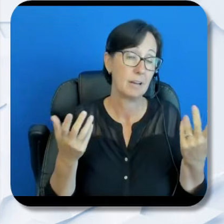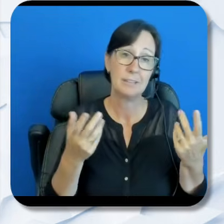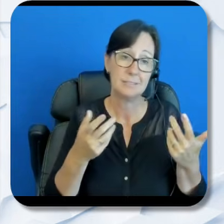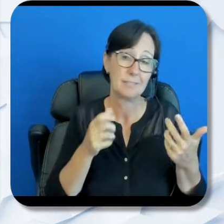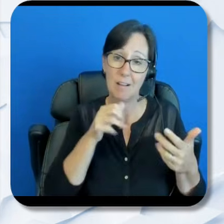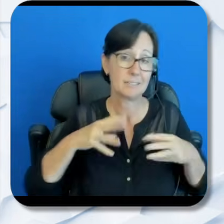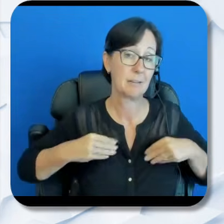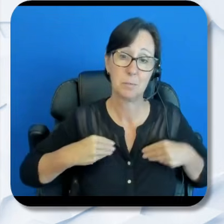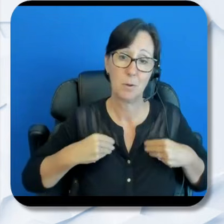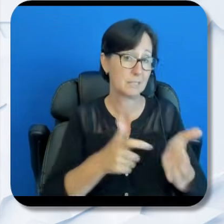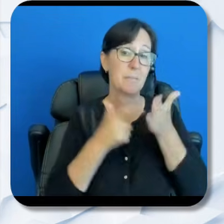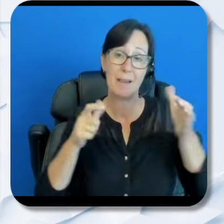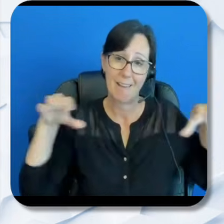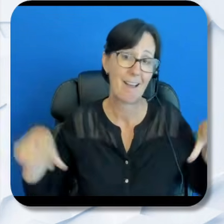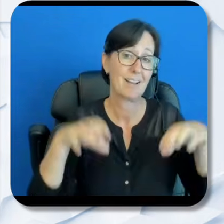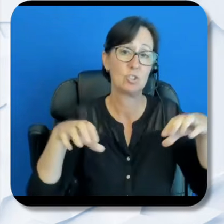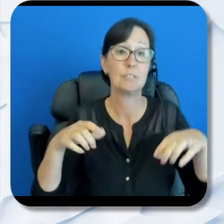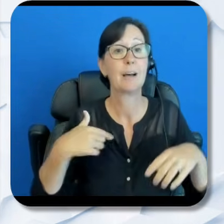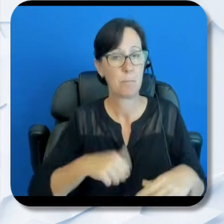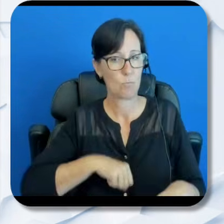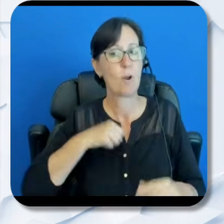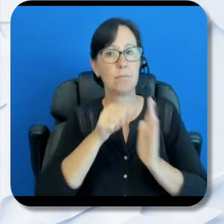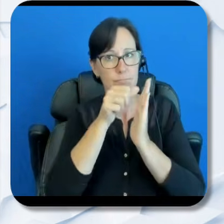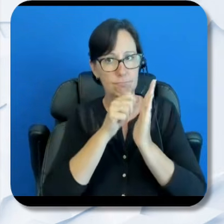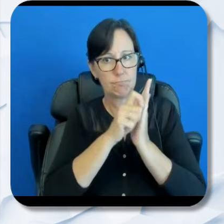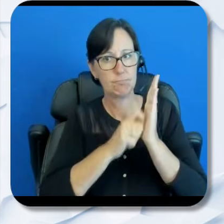That is why I'm proud to be an author of AB673,